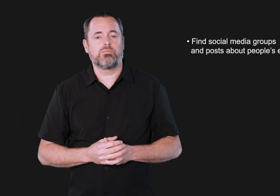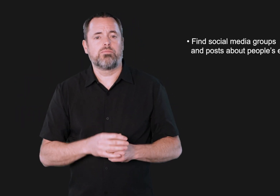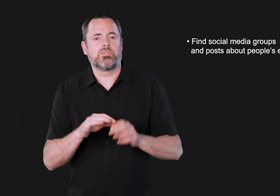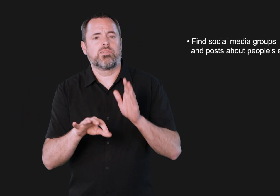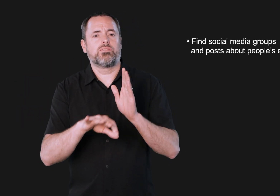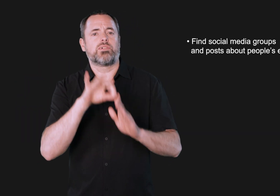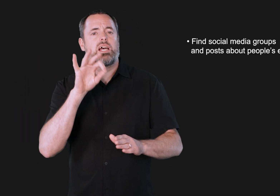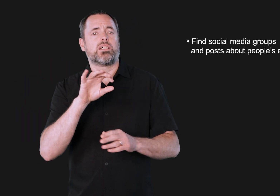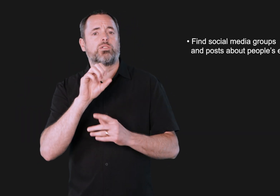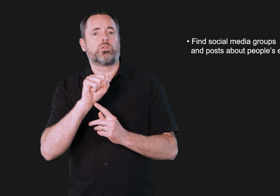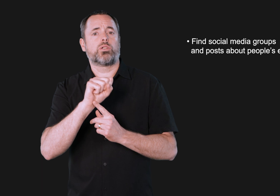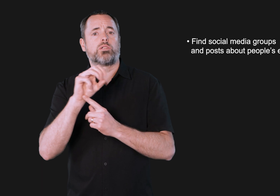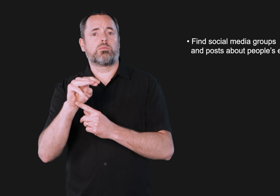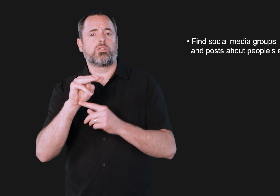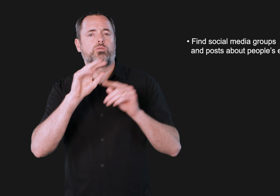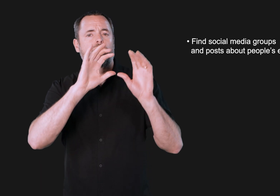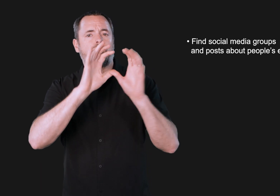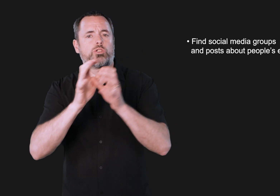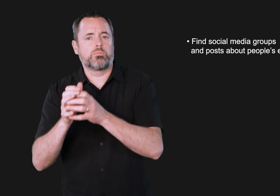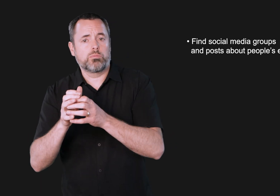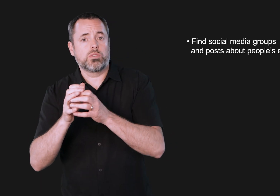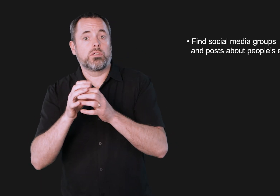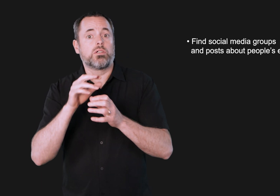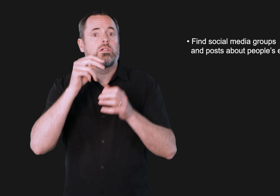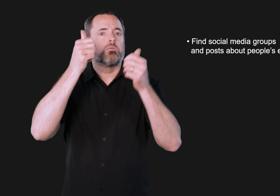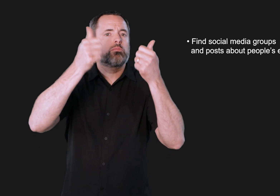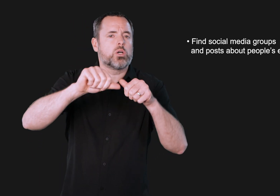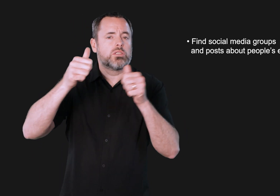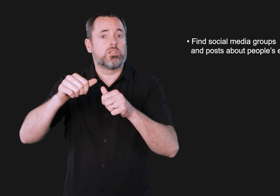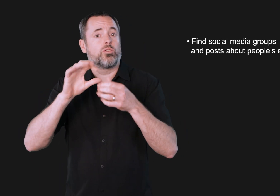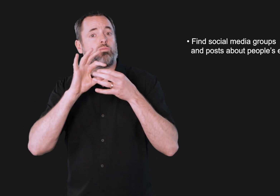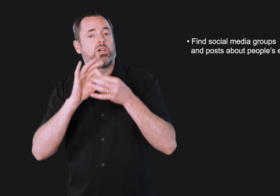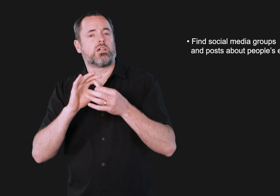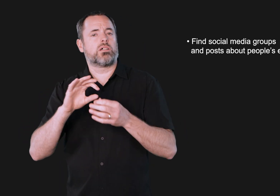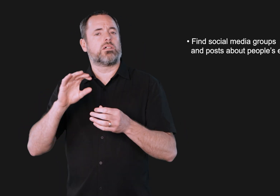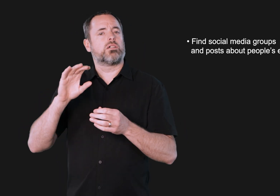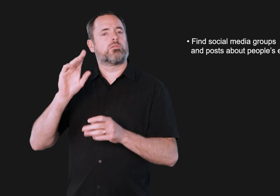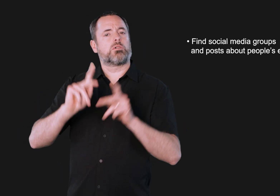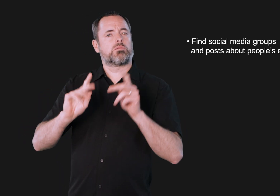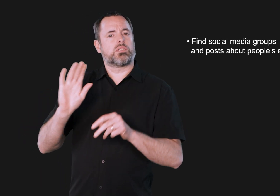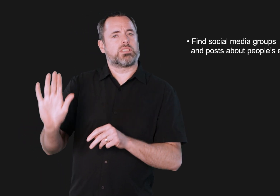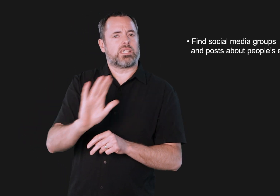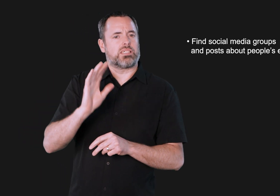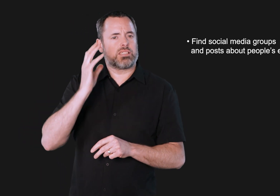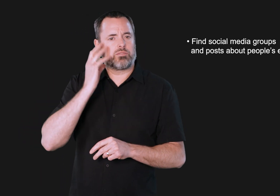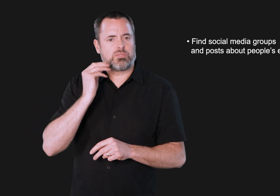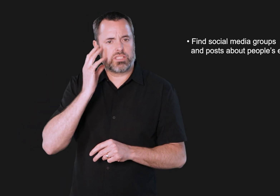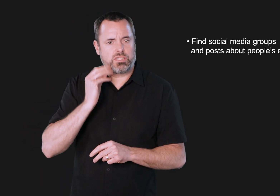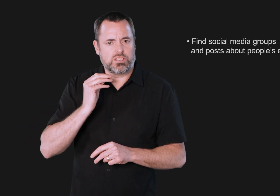• Find social media groups and posts about people’s experiences